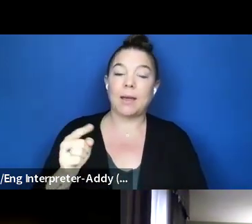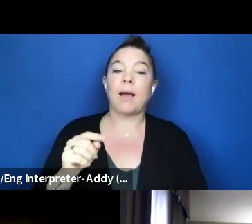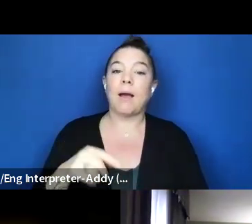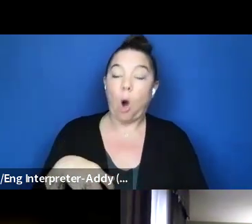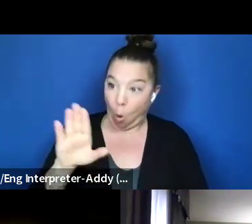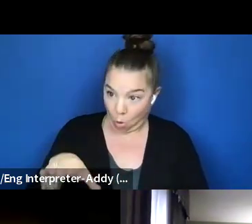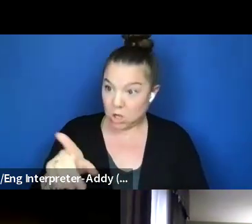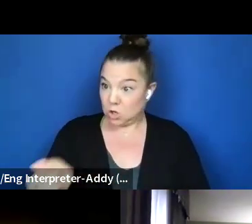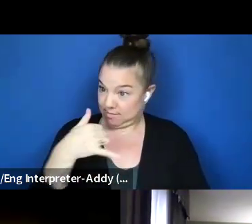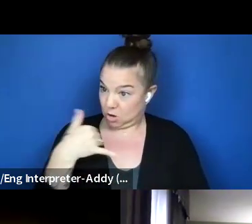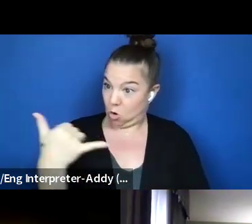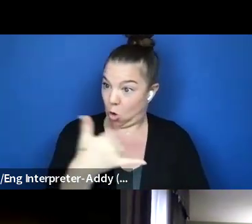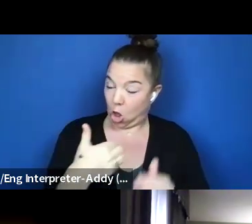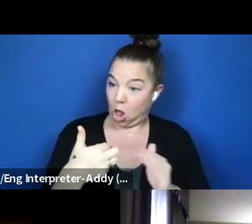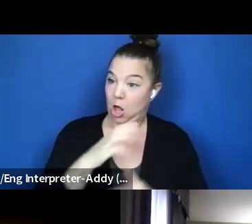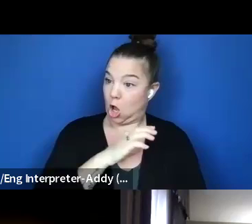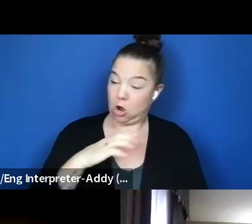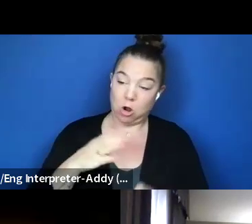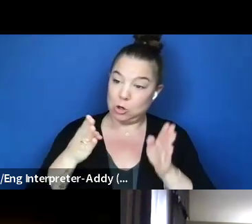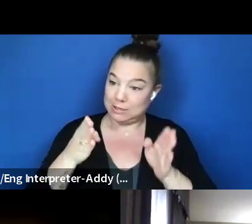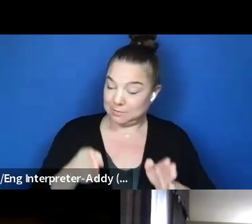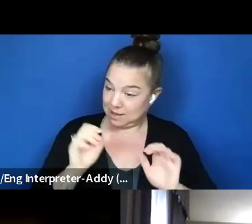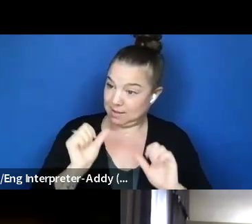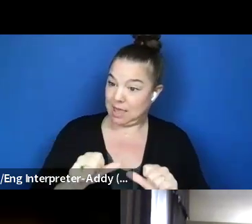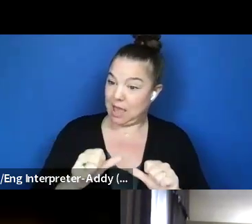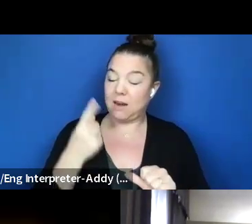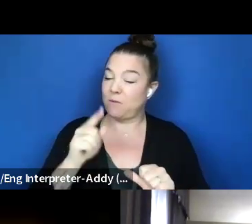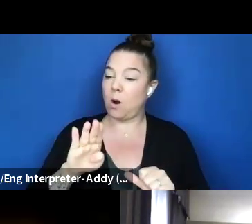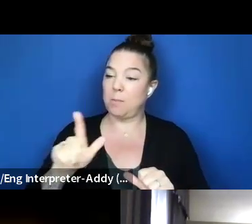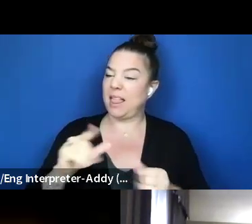Don Posh: call your Congressman for Bill XYZ,